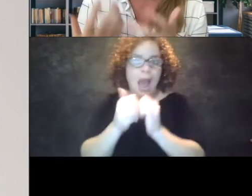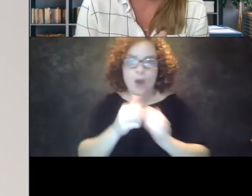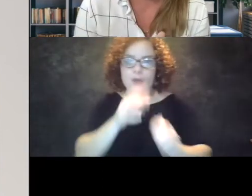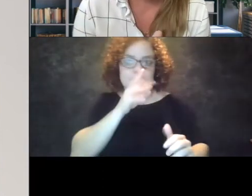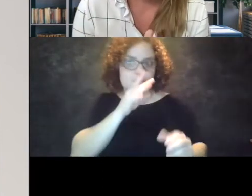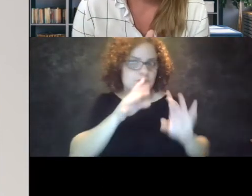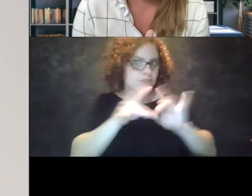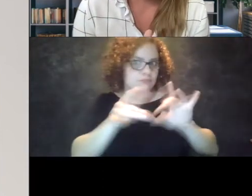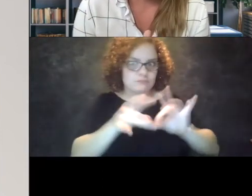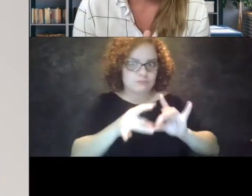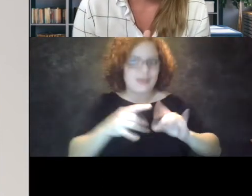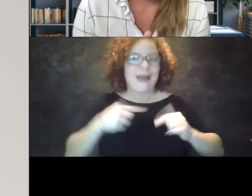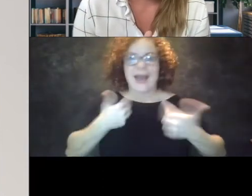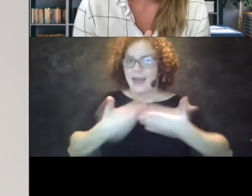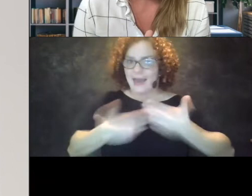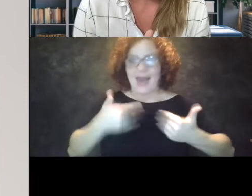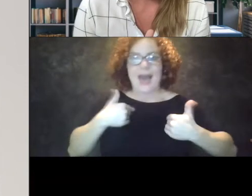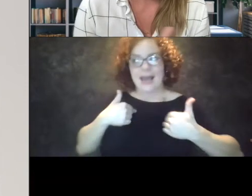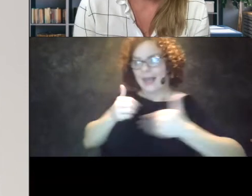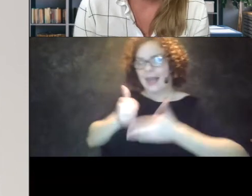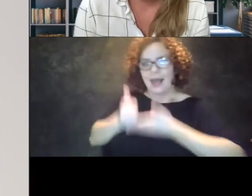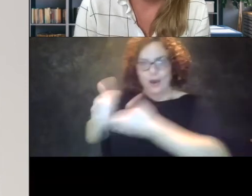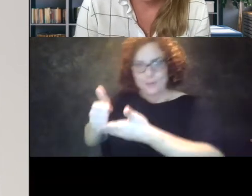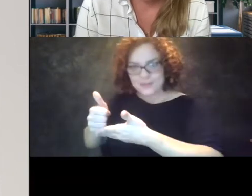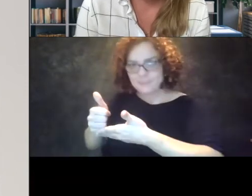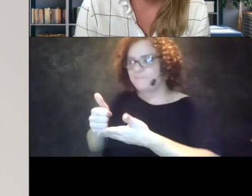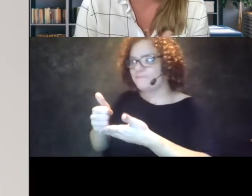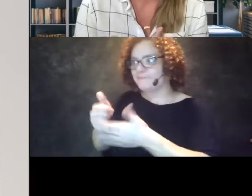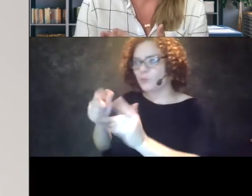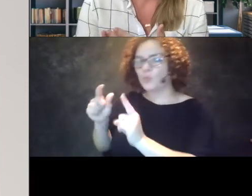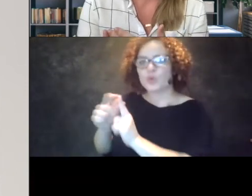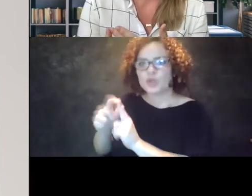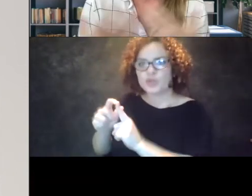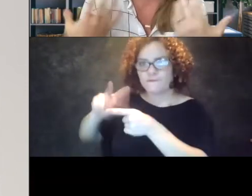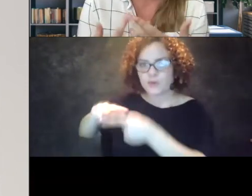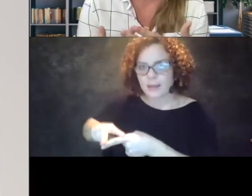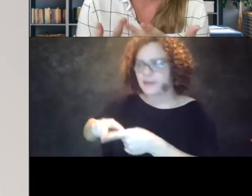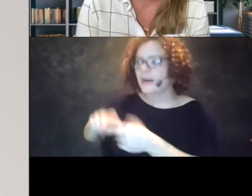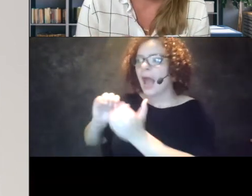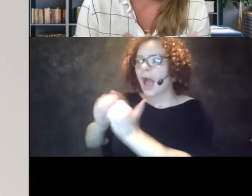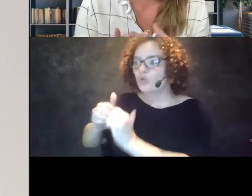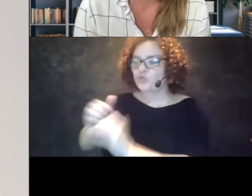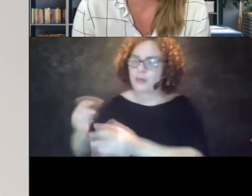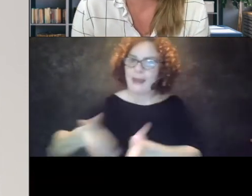better language to ask a question, and then to bond with their peers because it's just